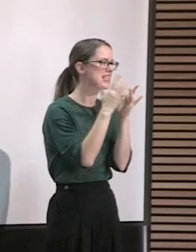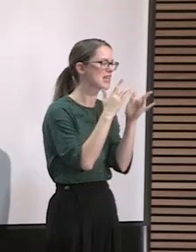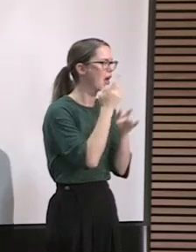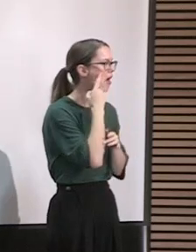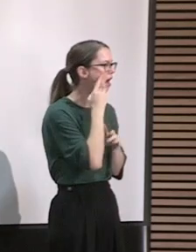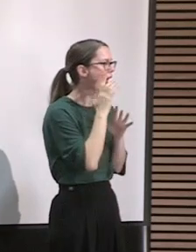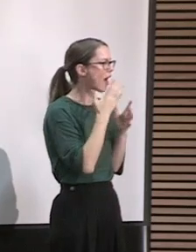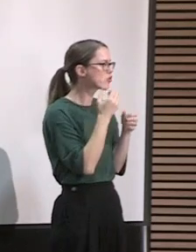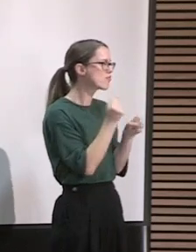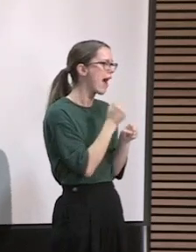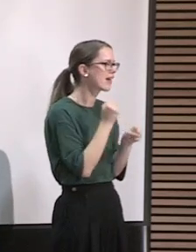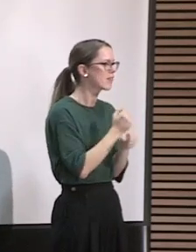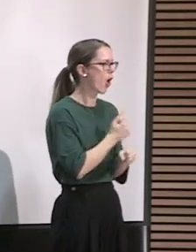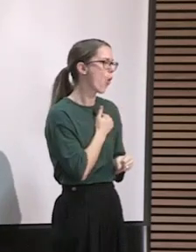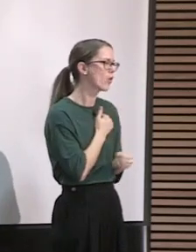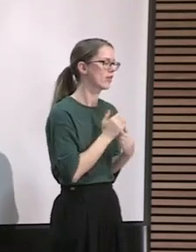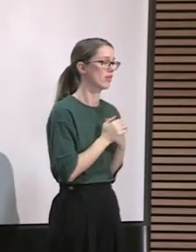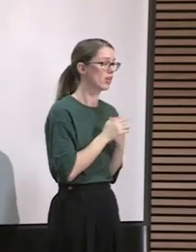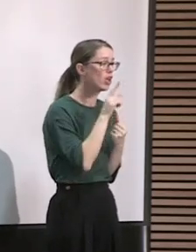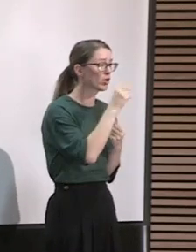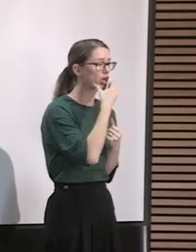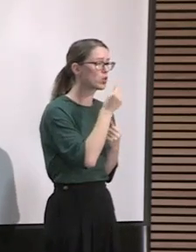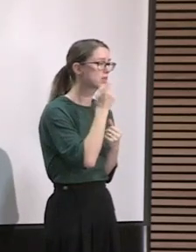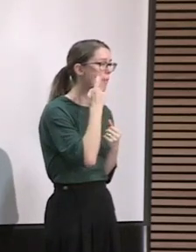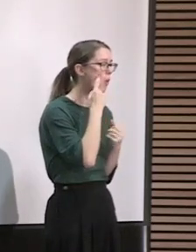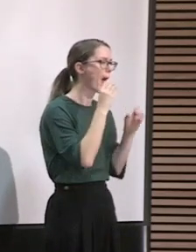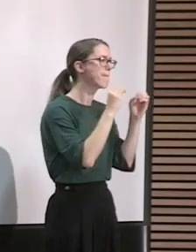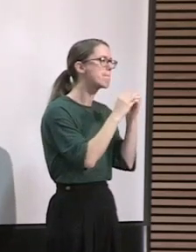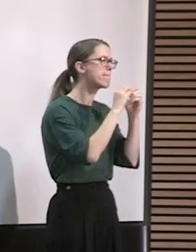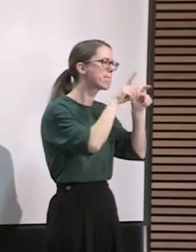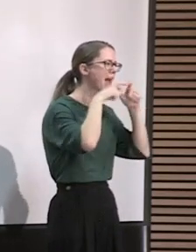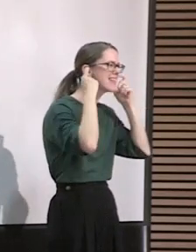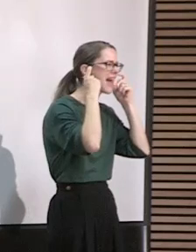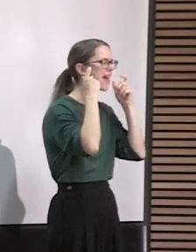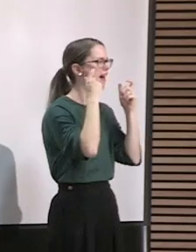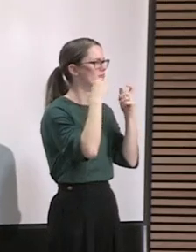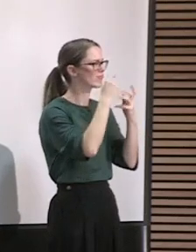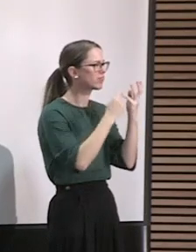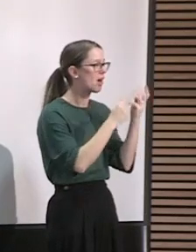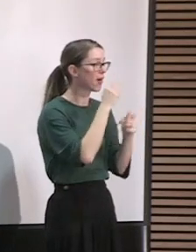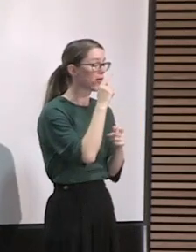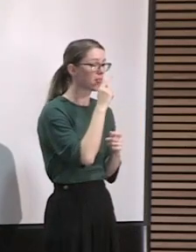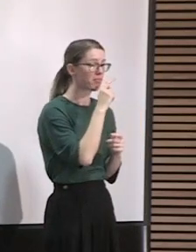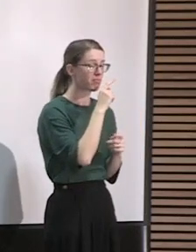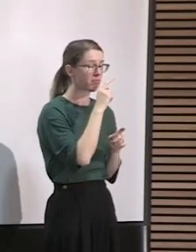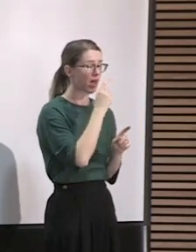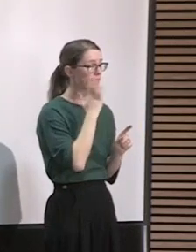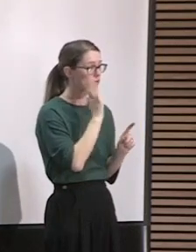not difficult to make. There's a whole lot of guidance on the Internet around how you might do that. But actually, you can